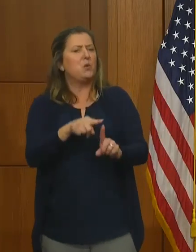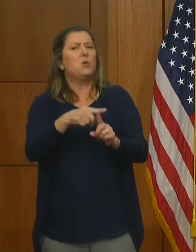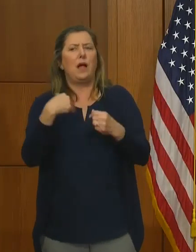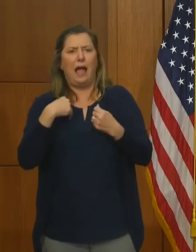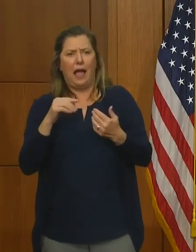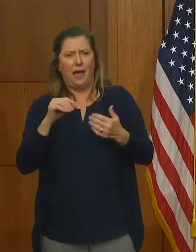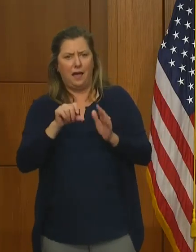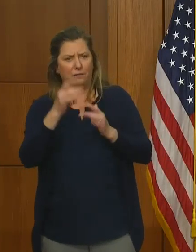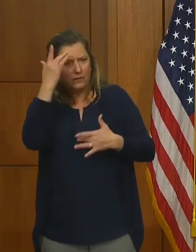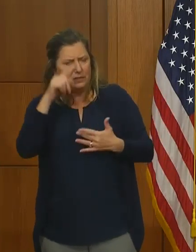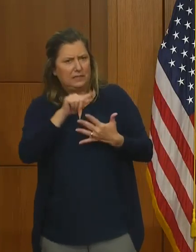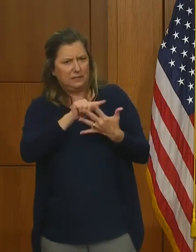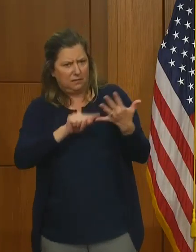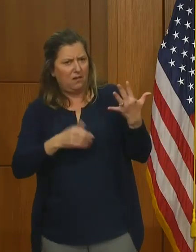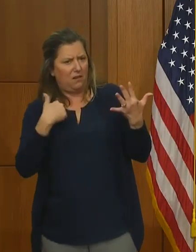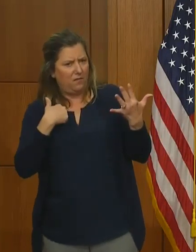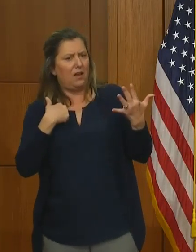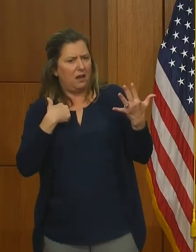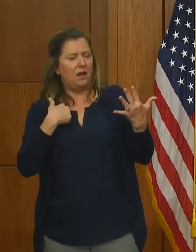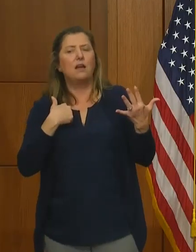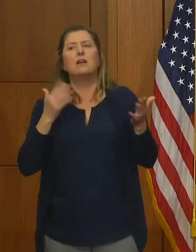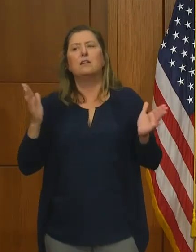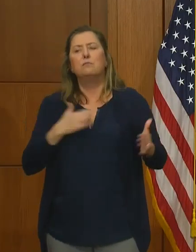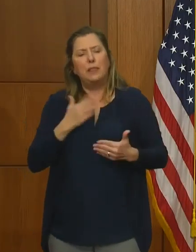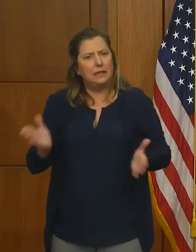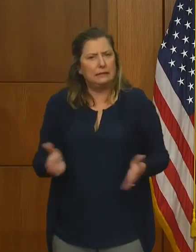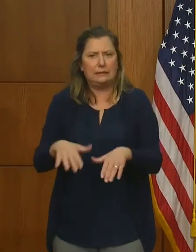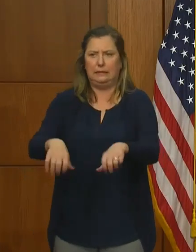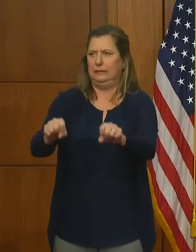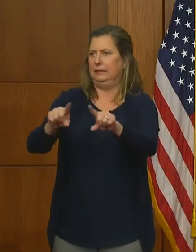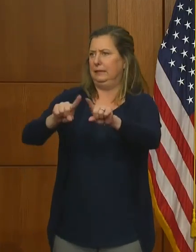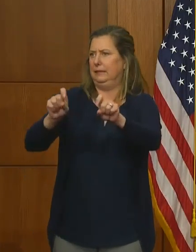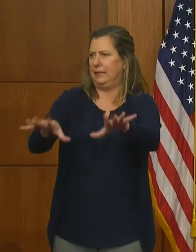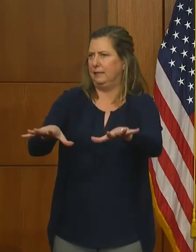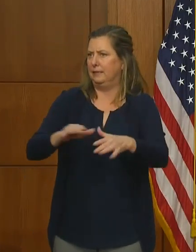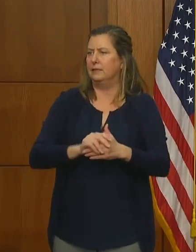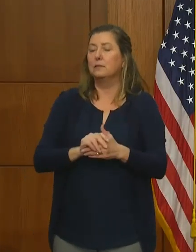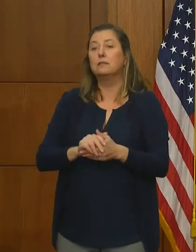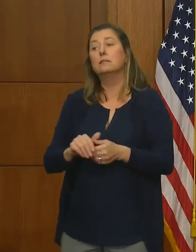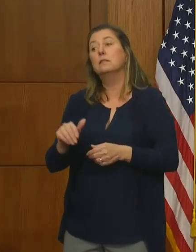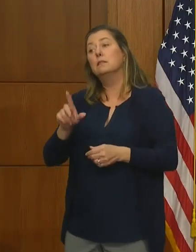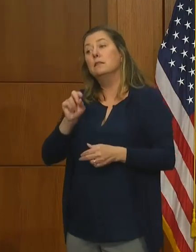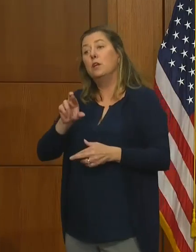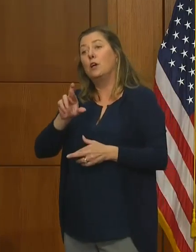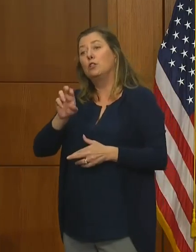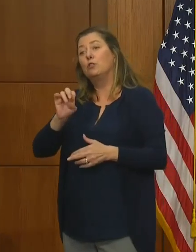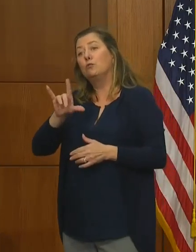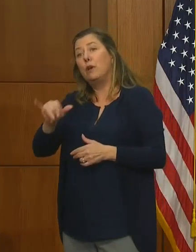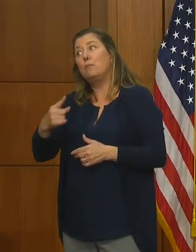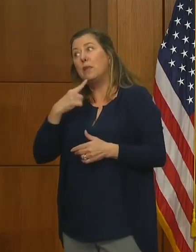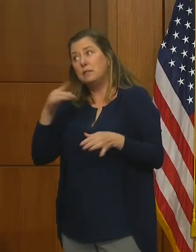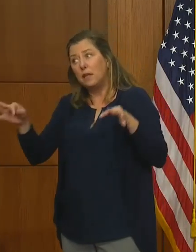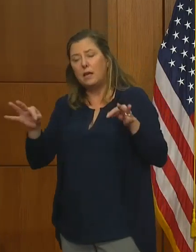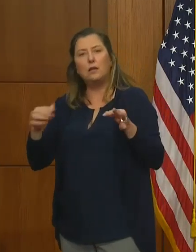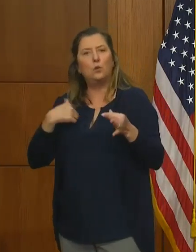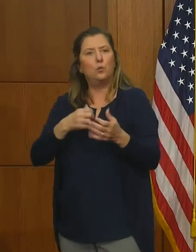PATIENT WHO HAS THE SYMPTOMS AND MEET THE CRITERIA WE WANT